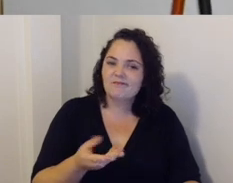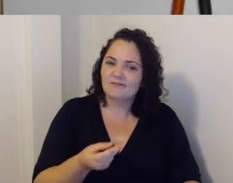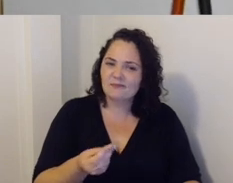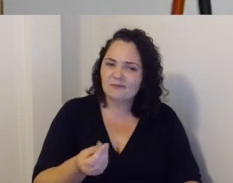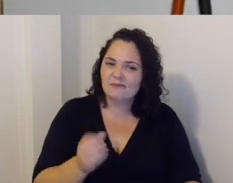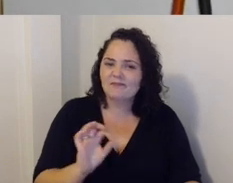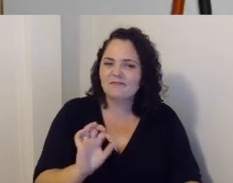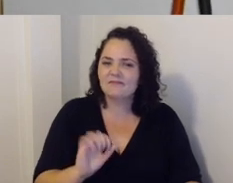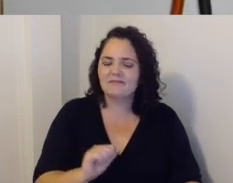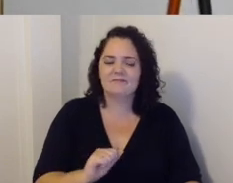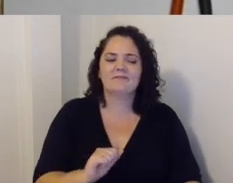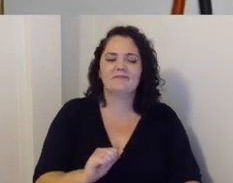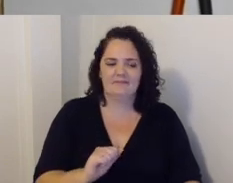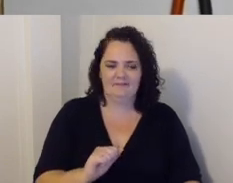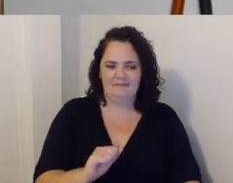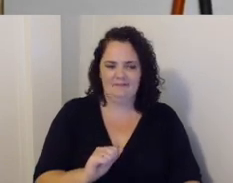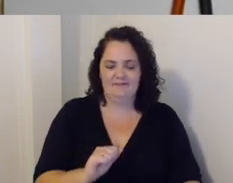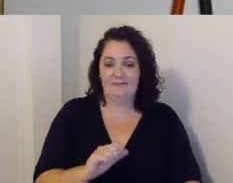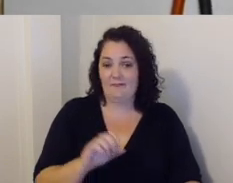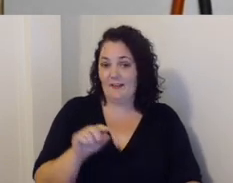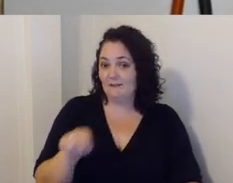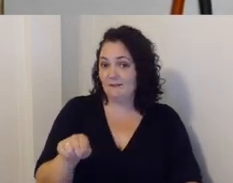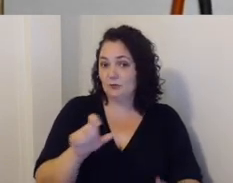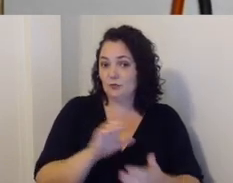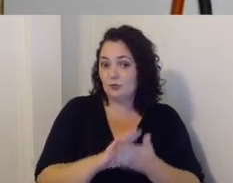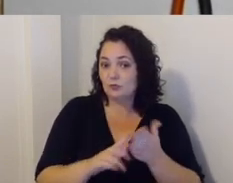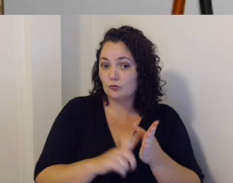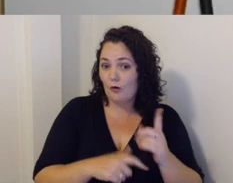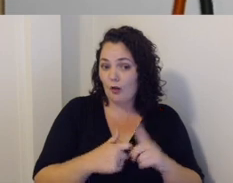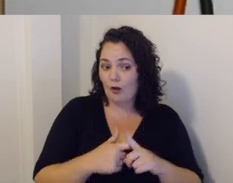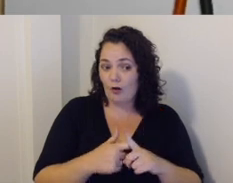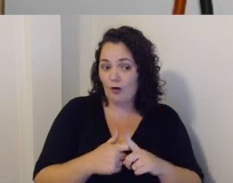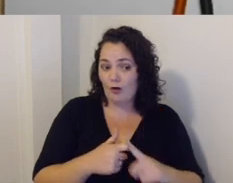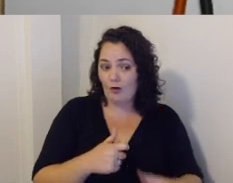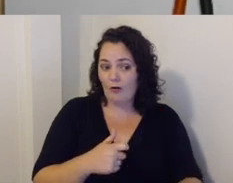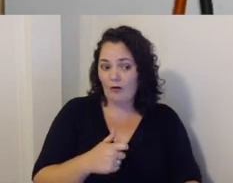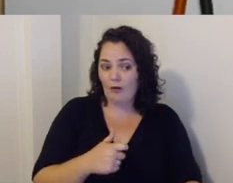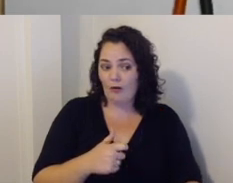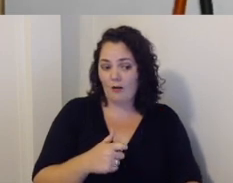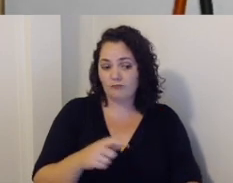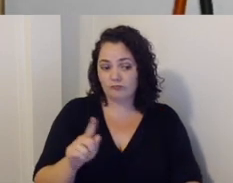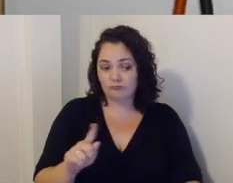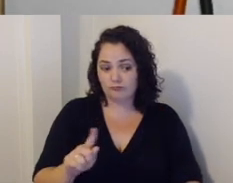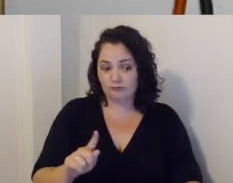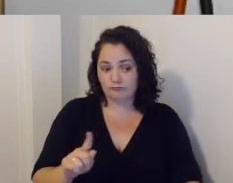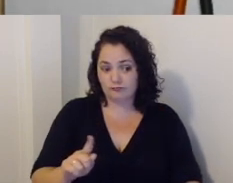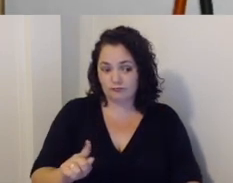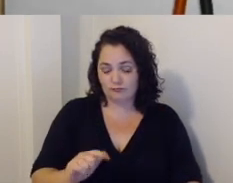that operates now, three strong lines on my chalk beautiful beautiful and then rubbing back over